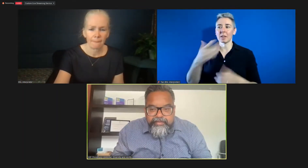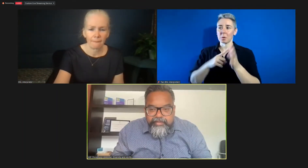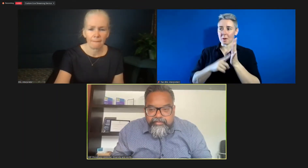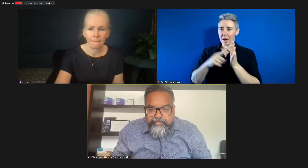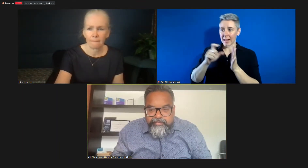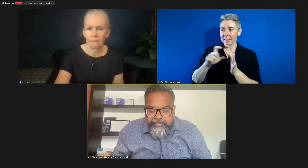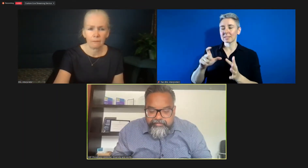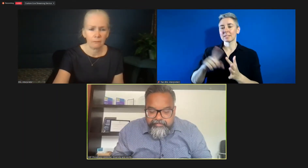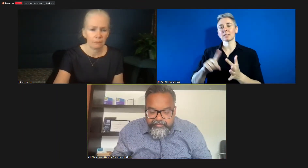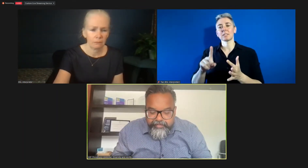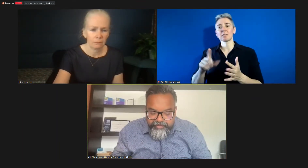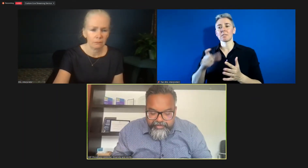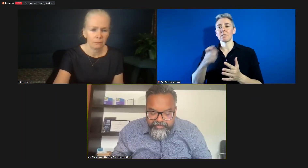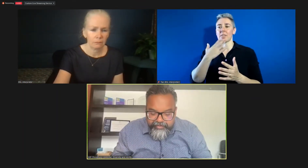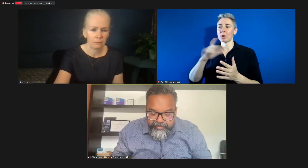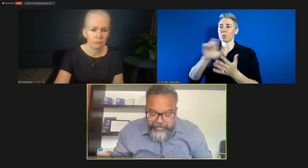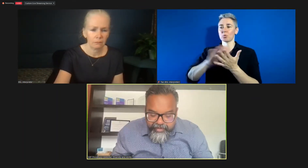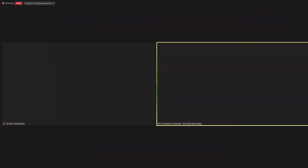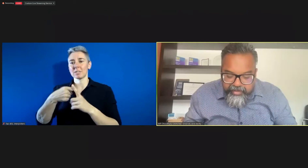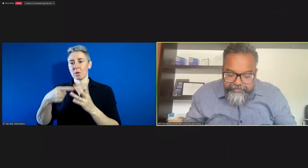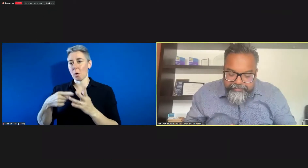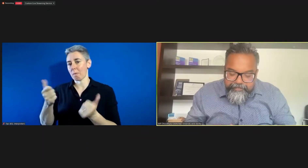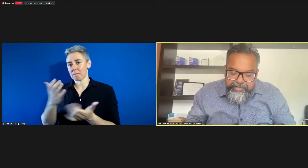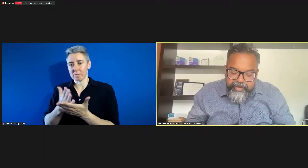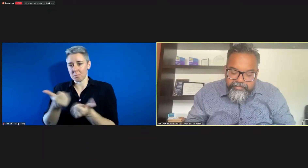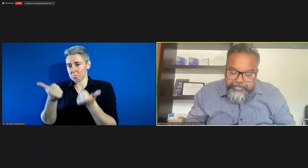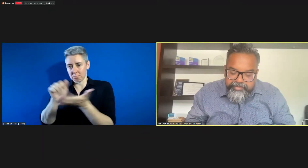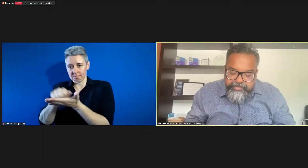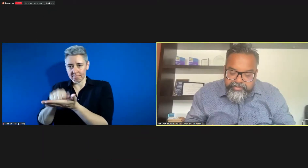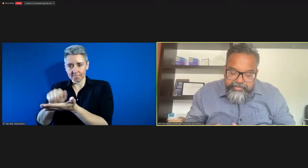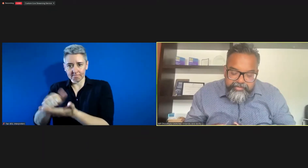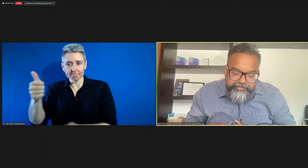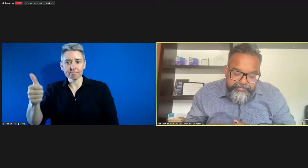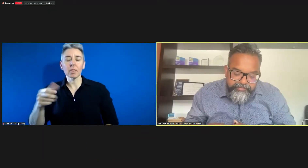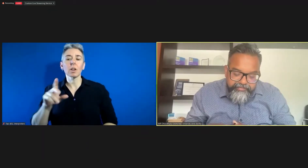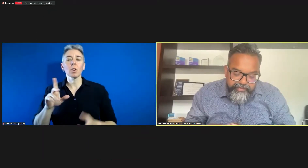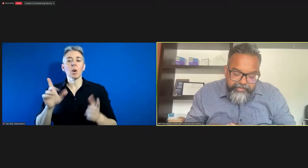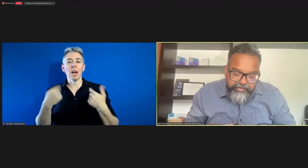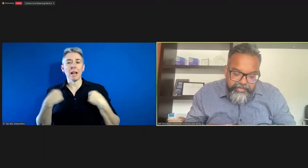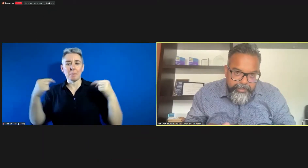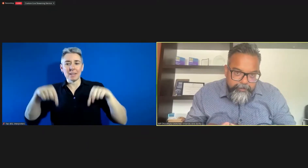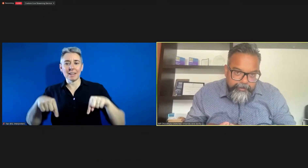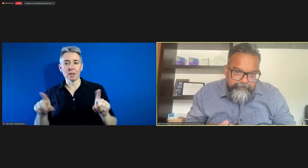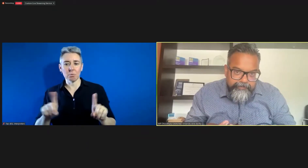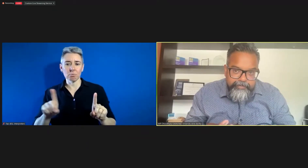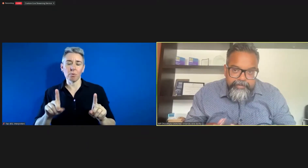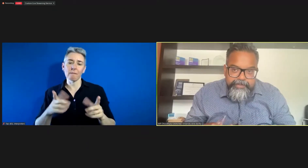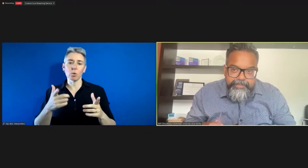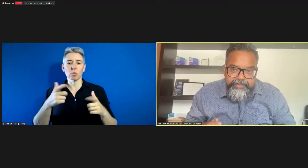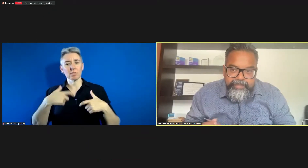Really, really poignant and right. So I'm gonna just sort of continue on that theme and share the